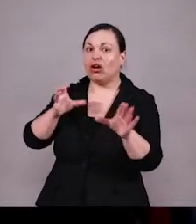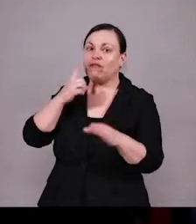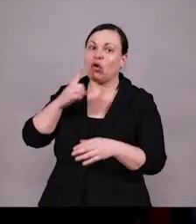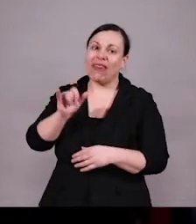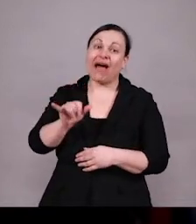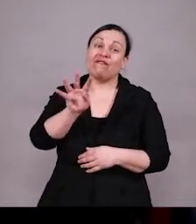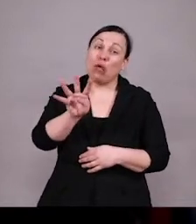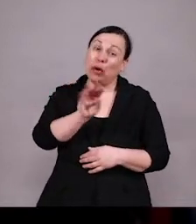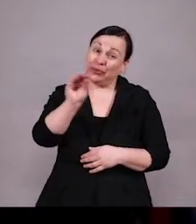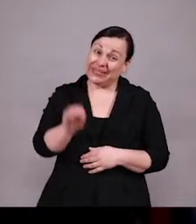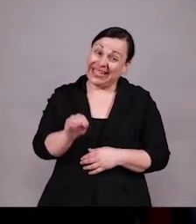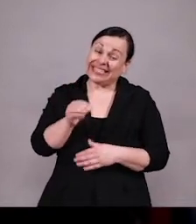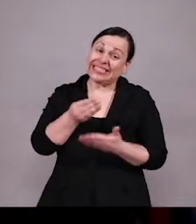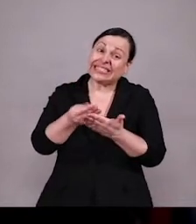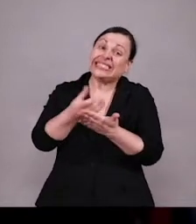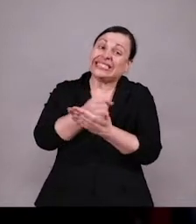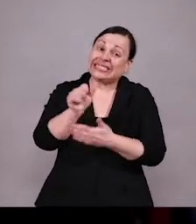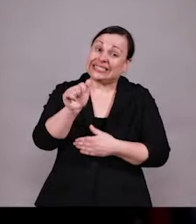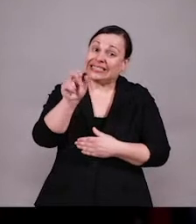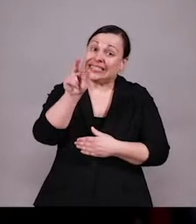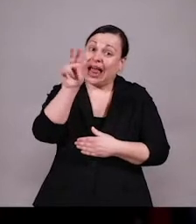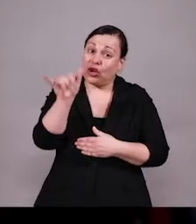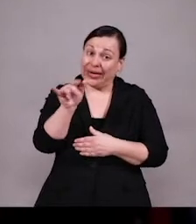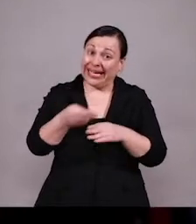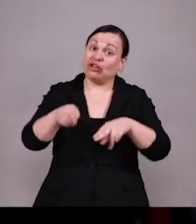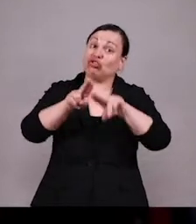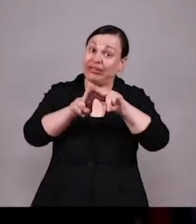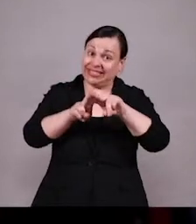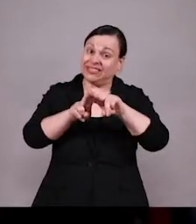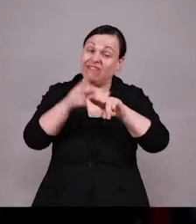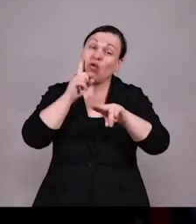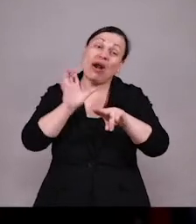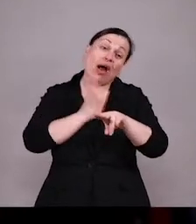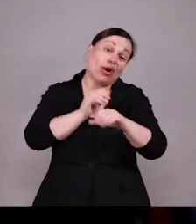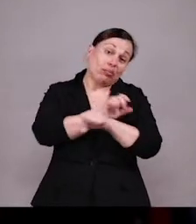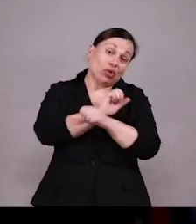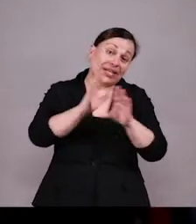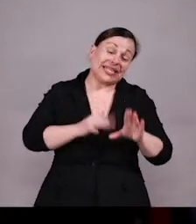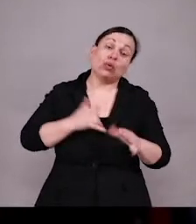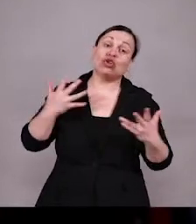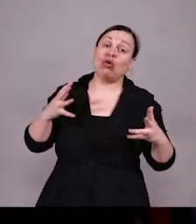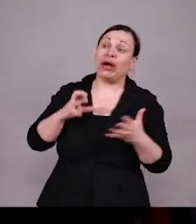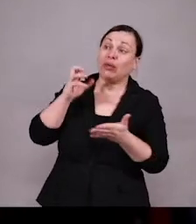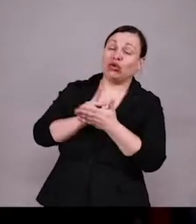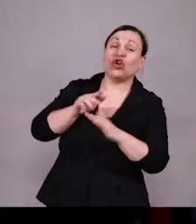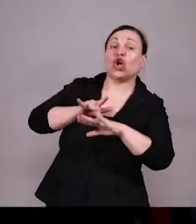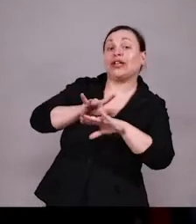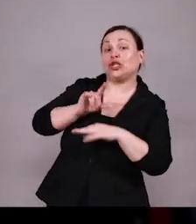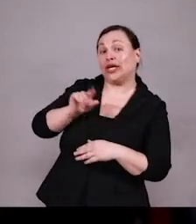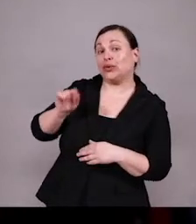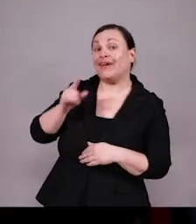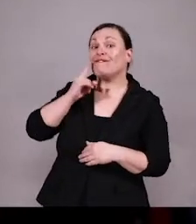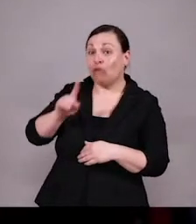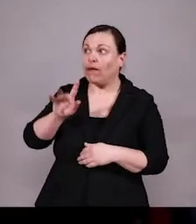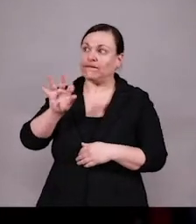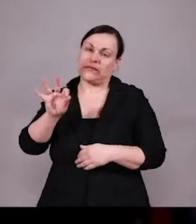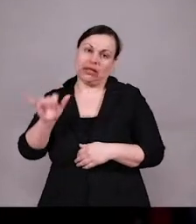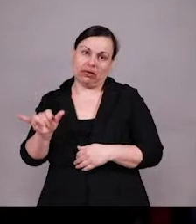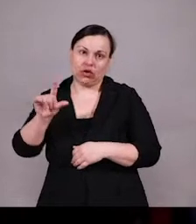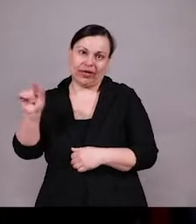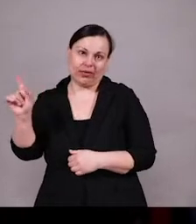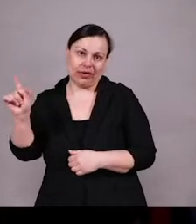salary increase for employees that was approved in the budget in early 2020 for FY 2021. In